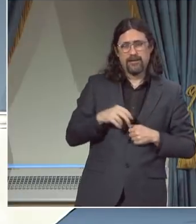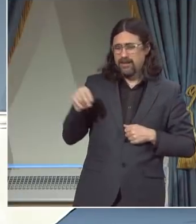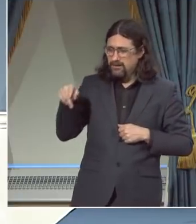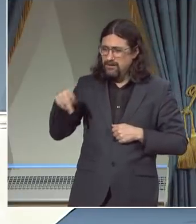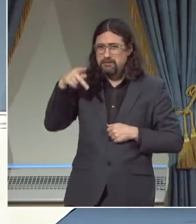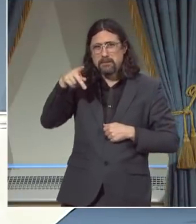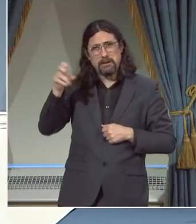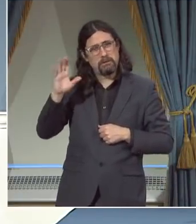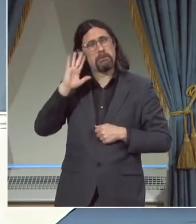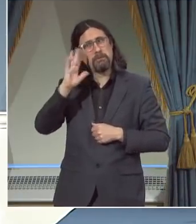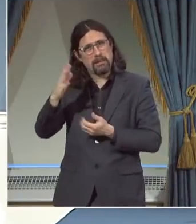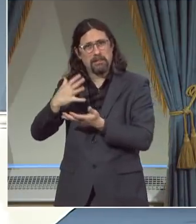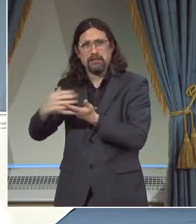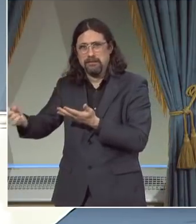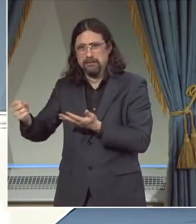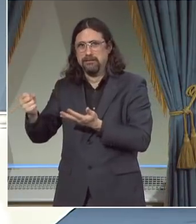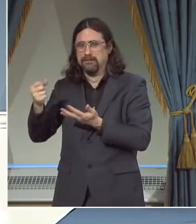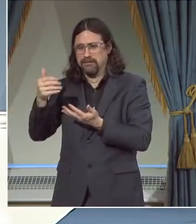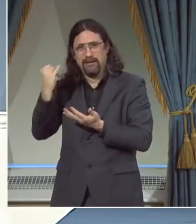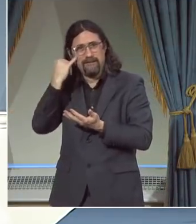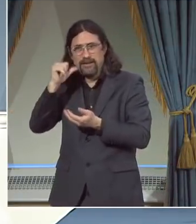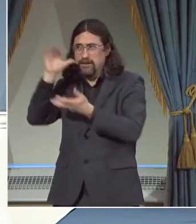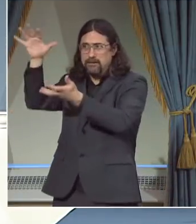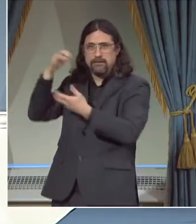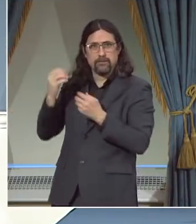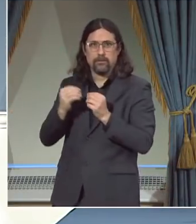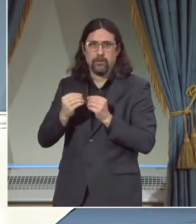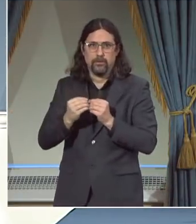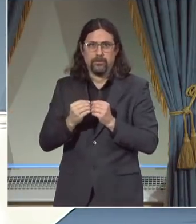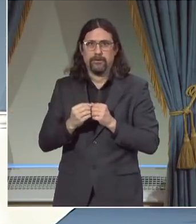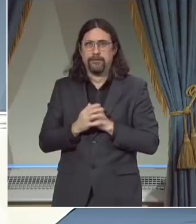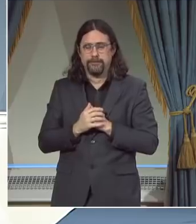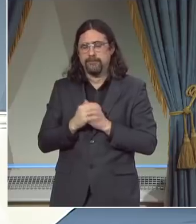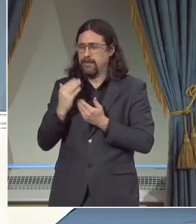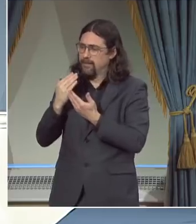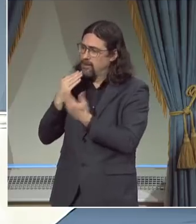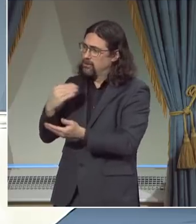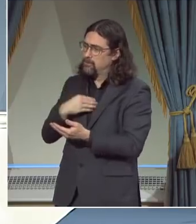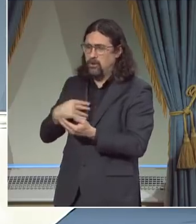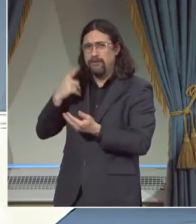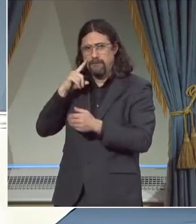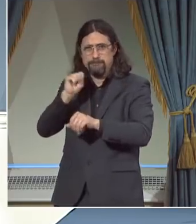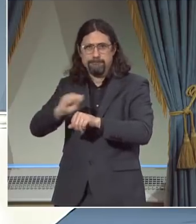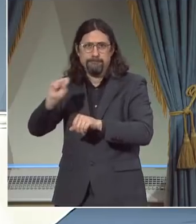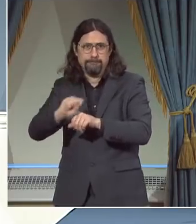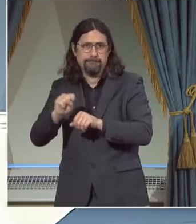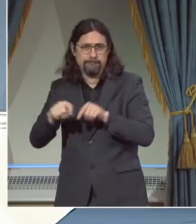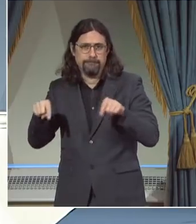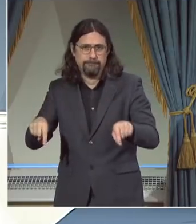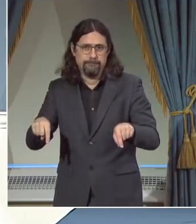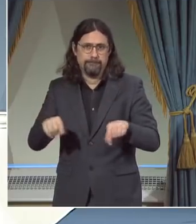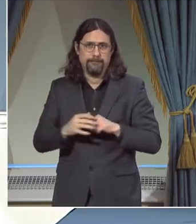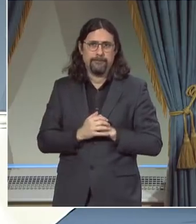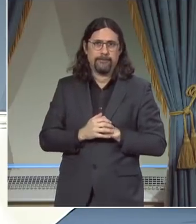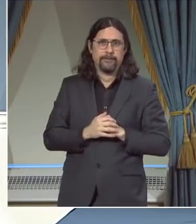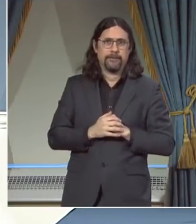GRATEFUL TO Y OU ORF YOUR ADVOCACY EFFORTS. THANK YO U. THANK YOU, DR. KATZ. OKAY. WE ARE GOING TO